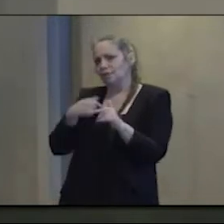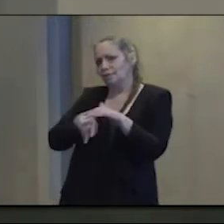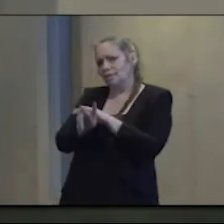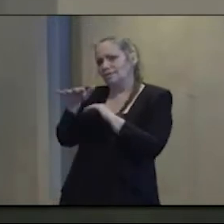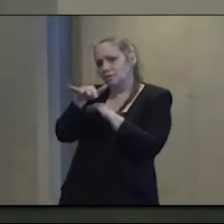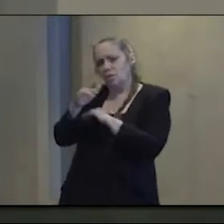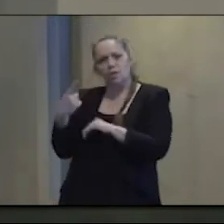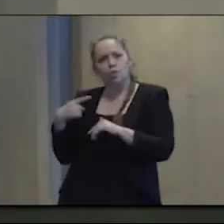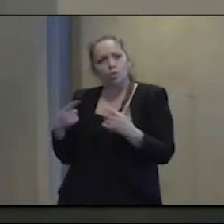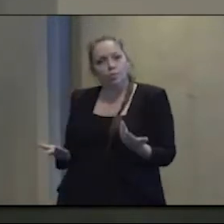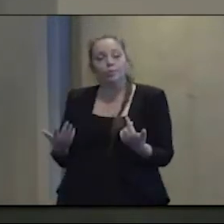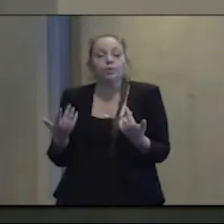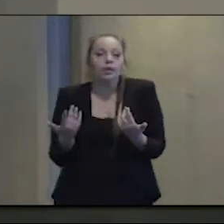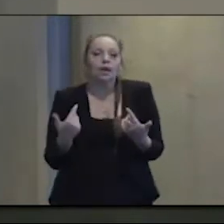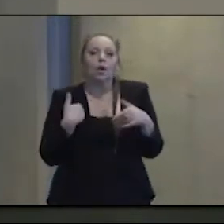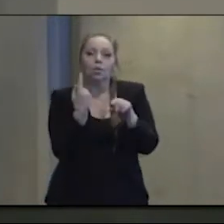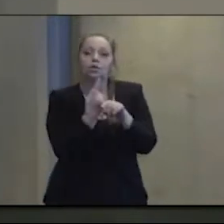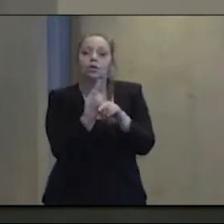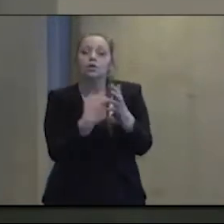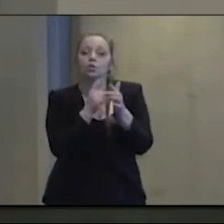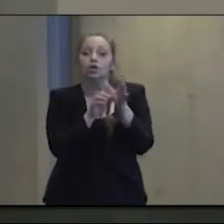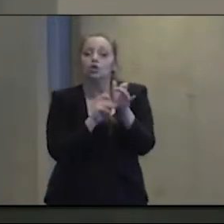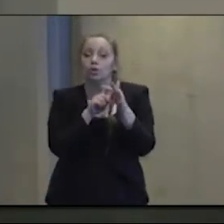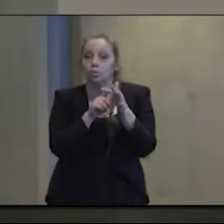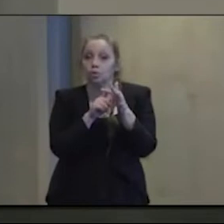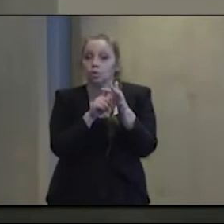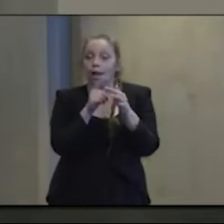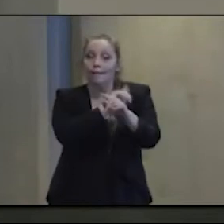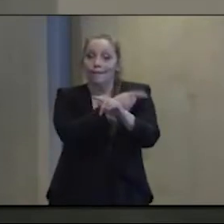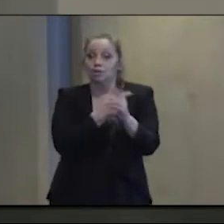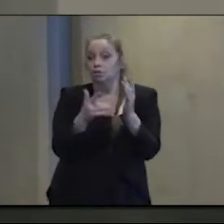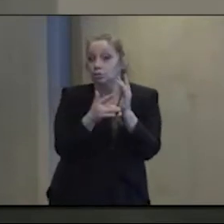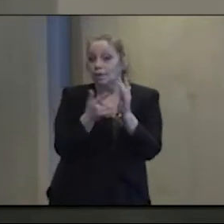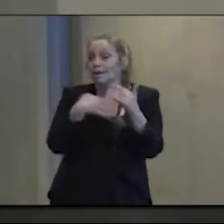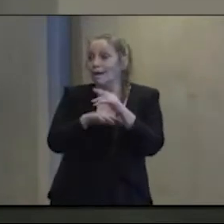We're talking about renewable energy technologies and environmental and environmental public health